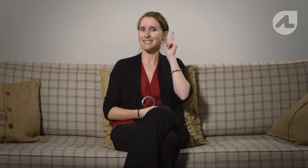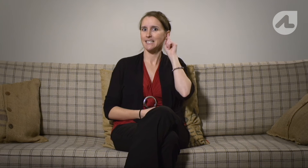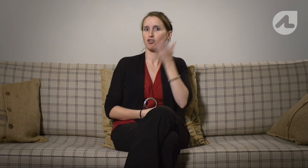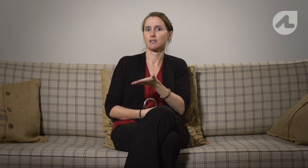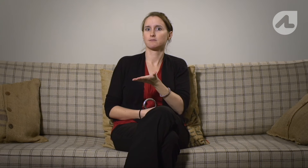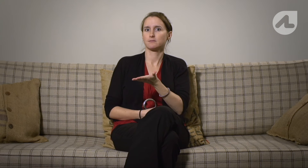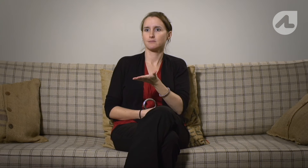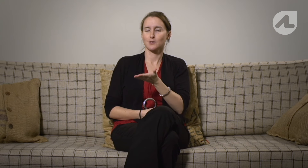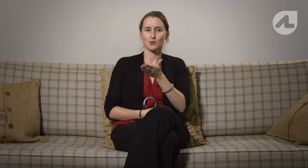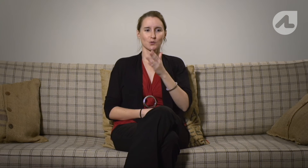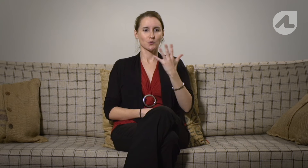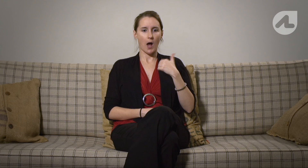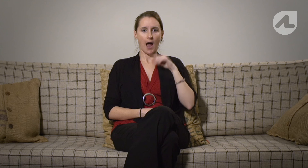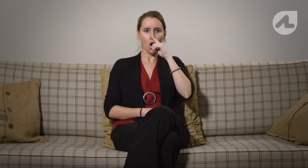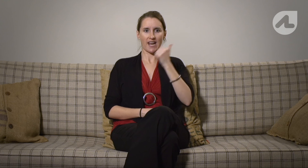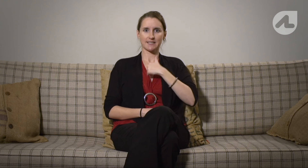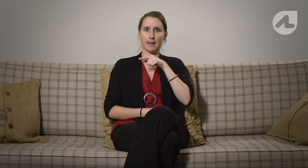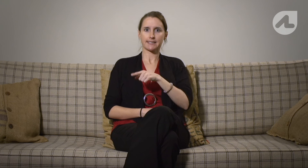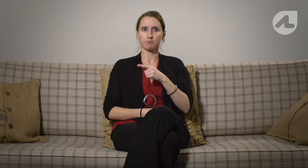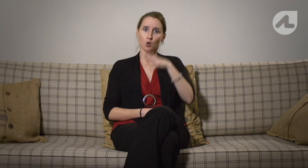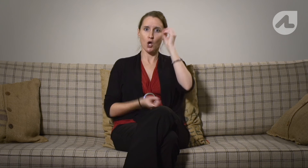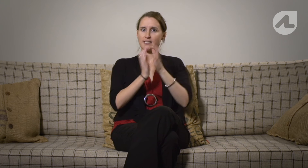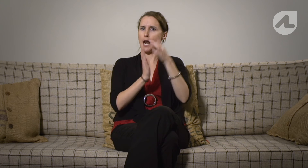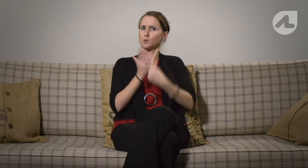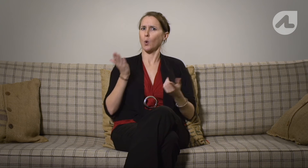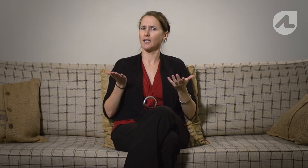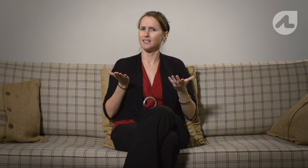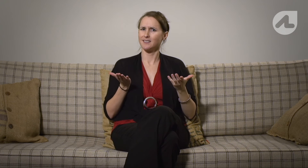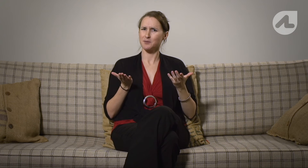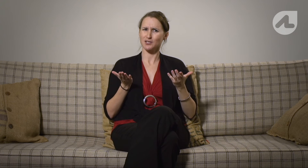Logan, he's hearing so I won't expect him to learn only sign language.